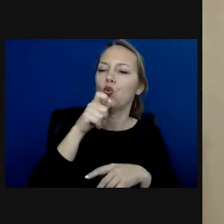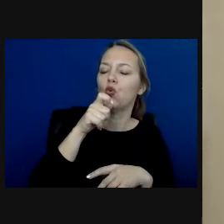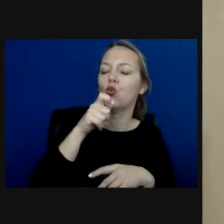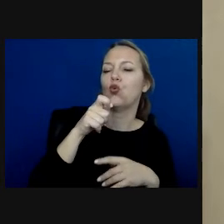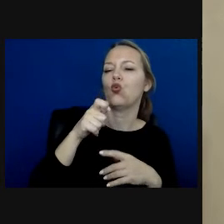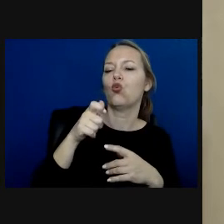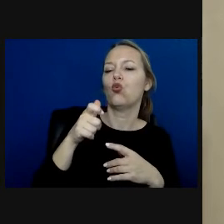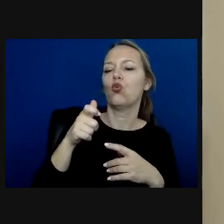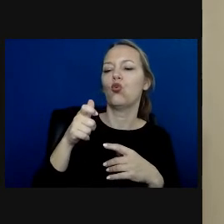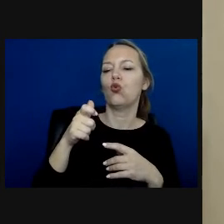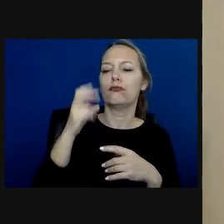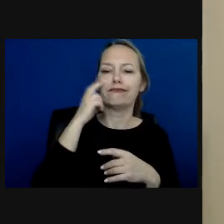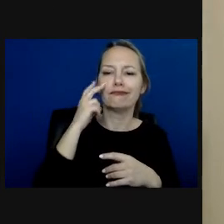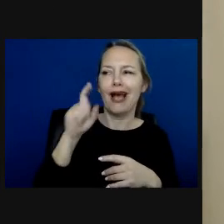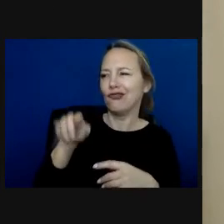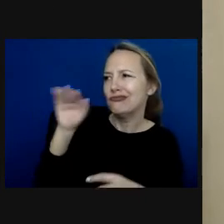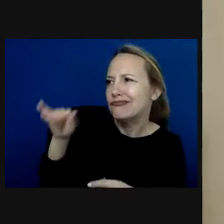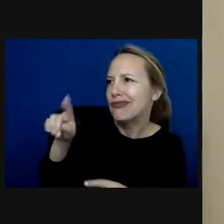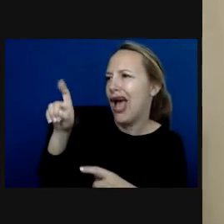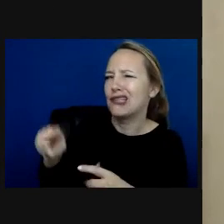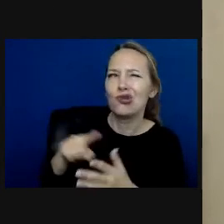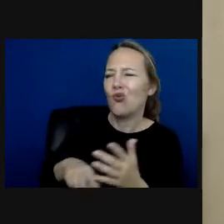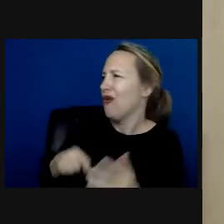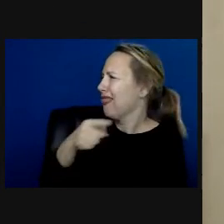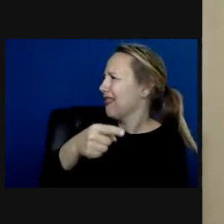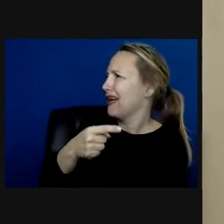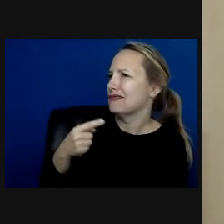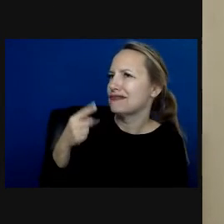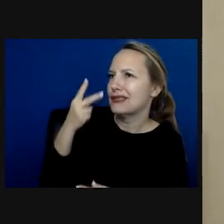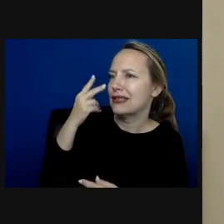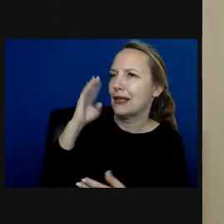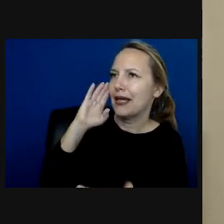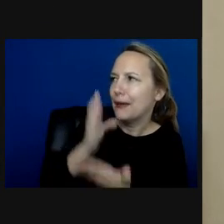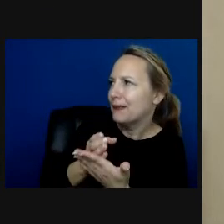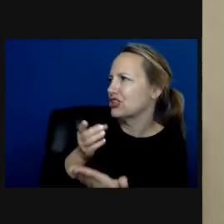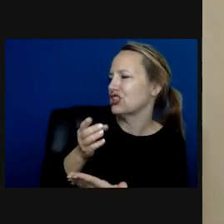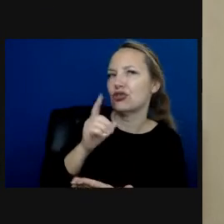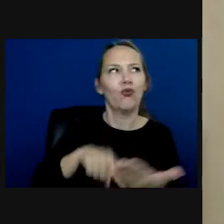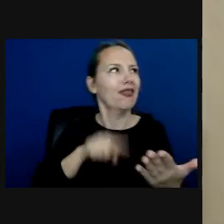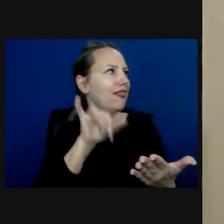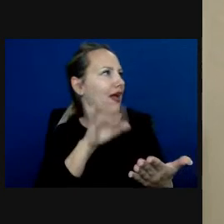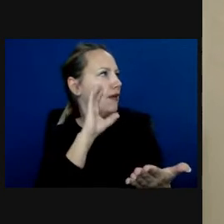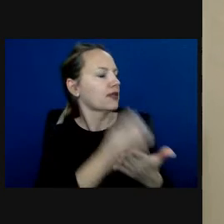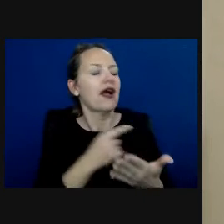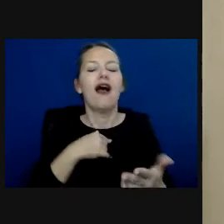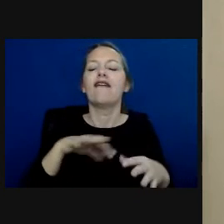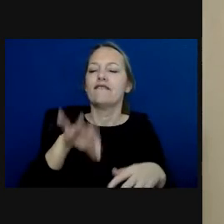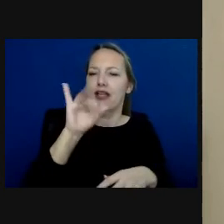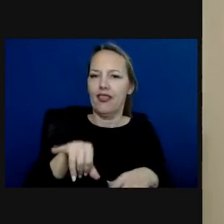in a shared office space what the images are. I find this is the most common fix within my organization,